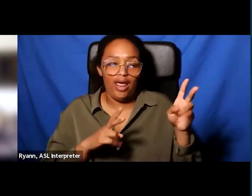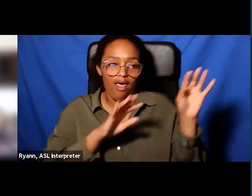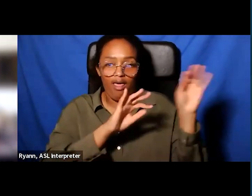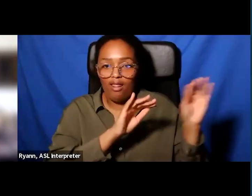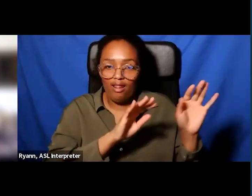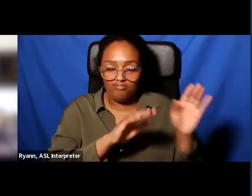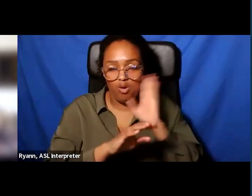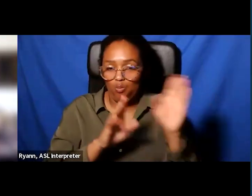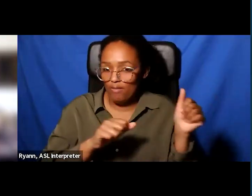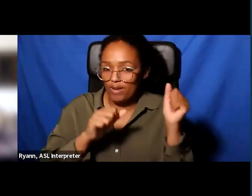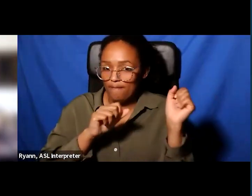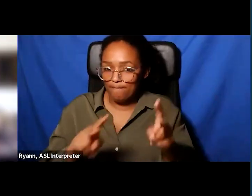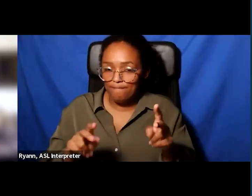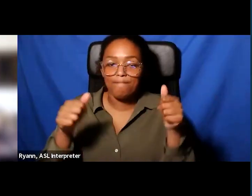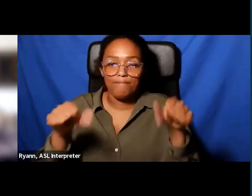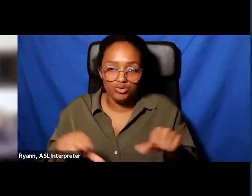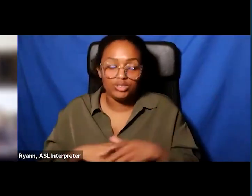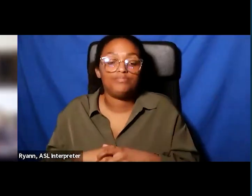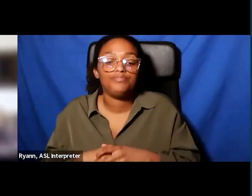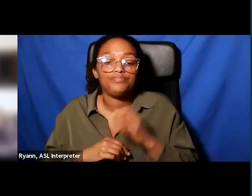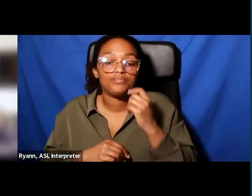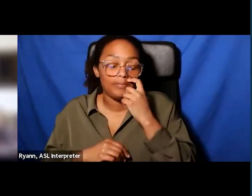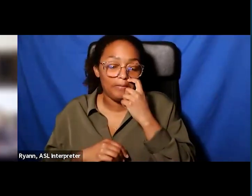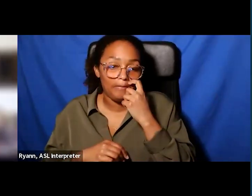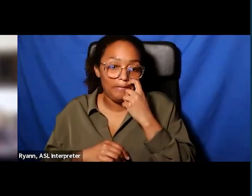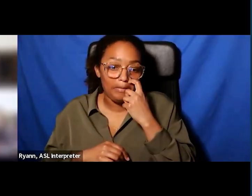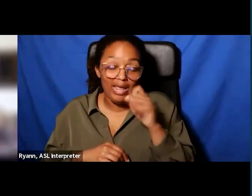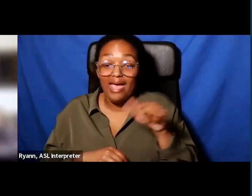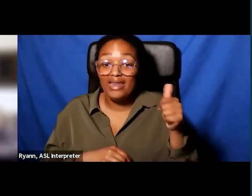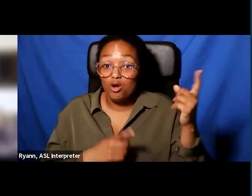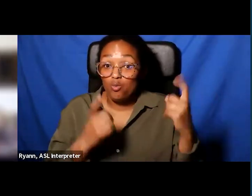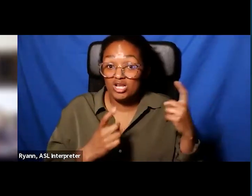There are questions that weren't answered. We will go through those and answer the